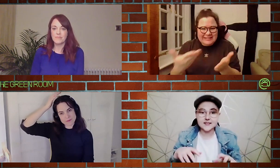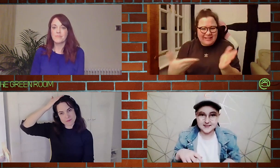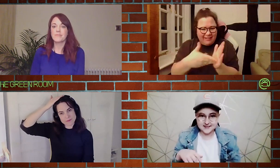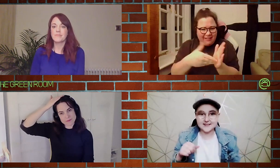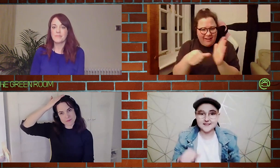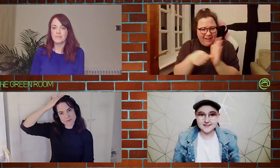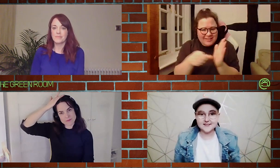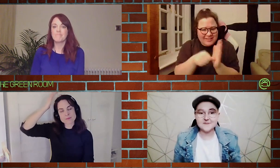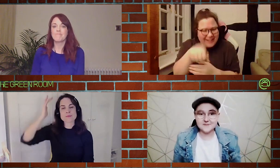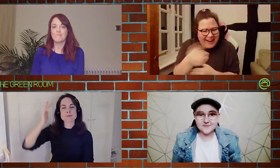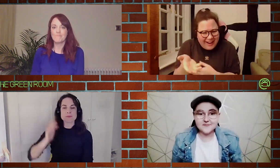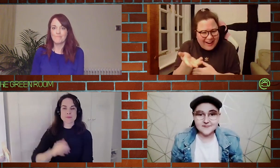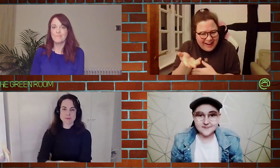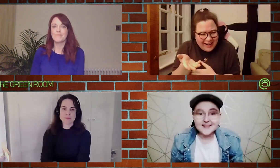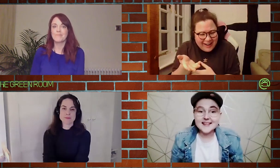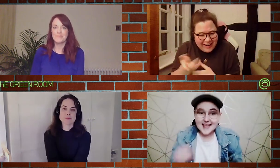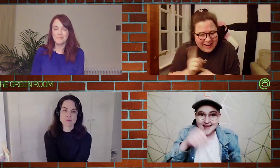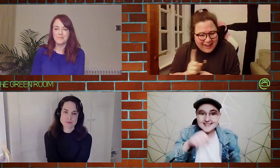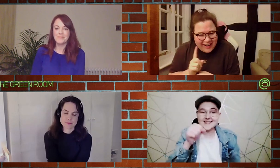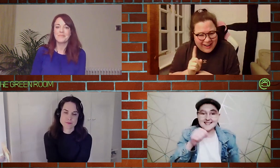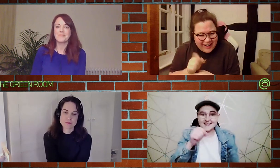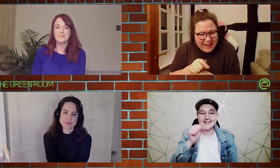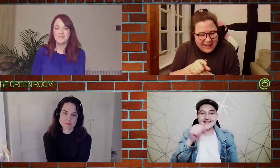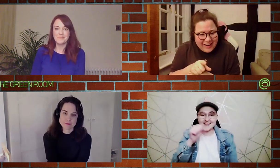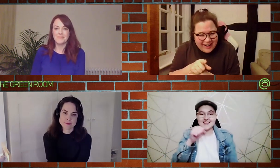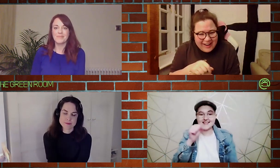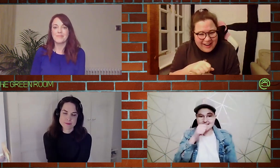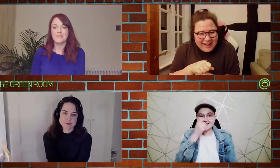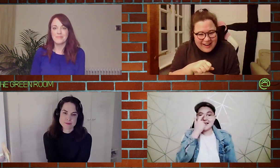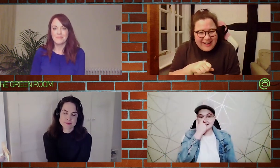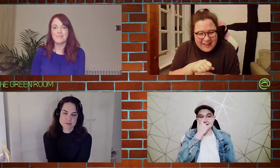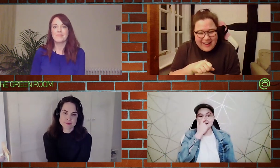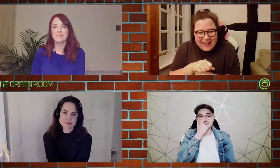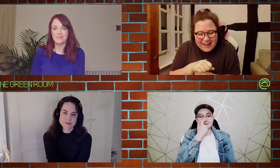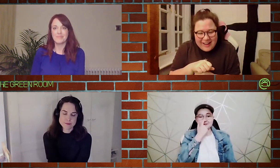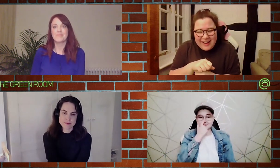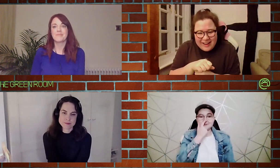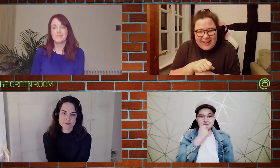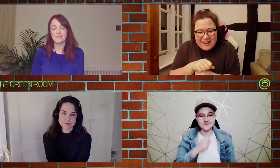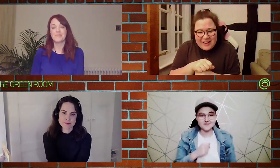selecting that before. So that was very difficult to sort of show that about yourself